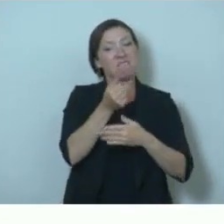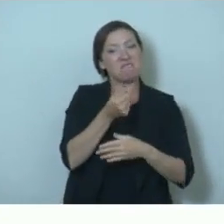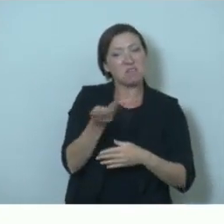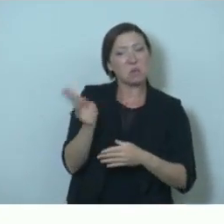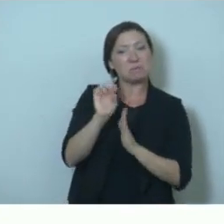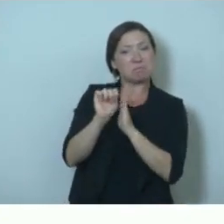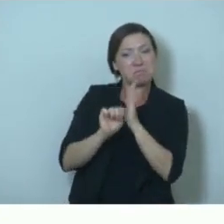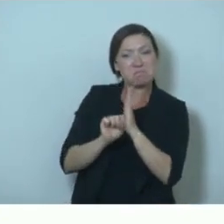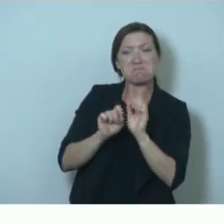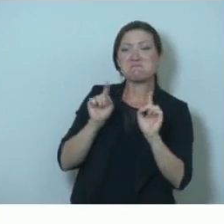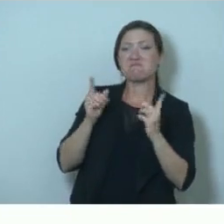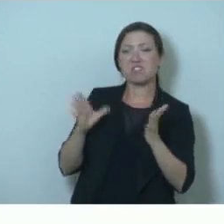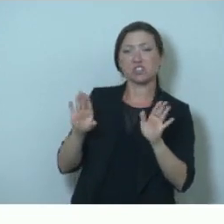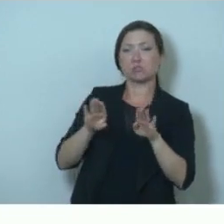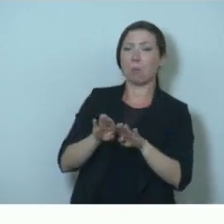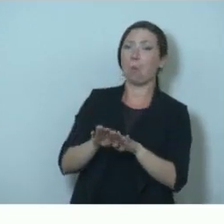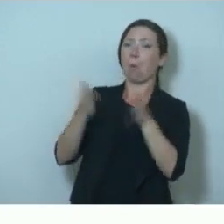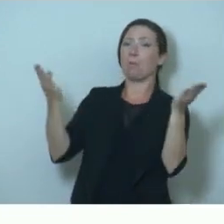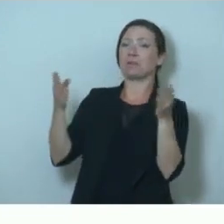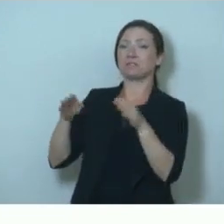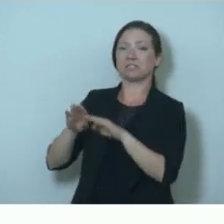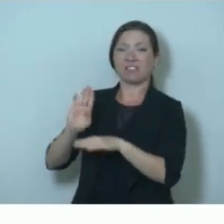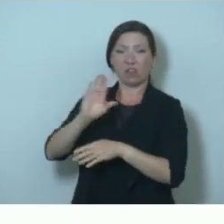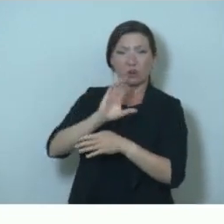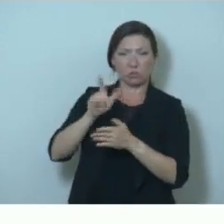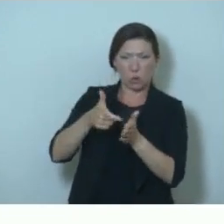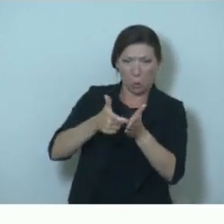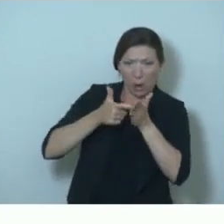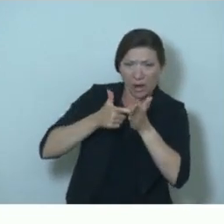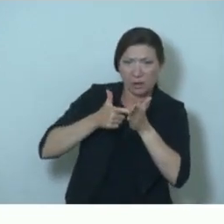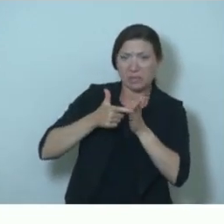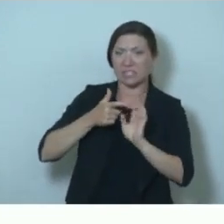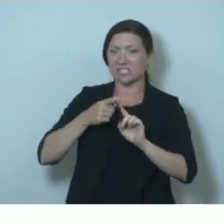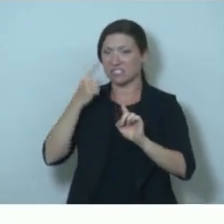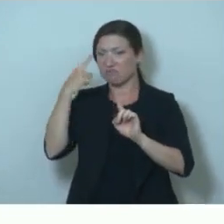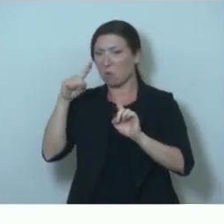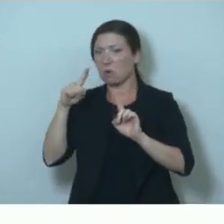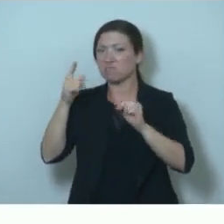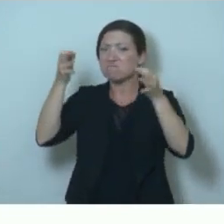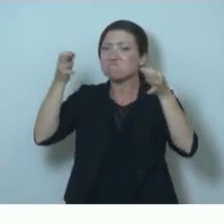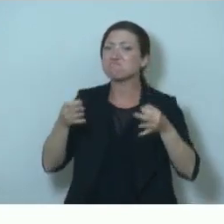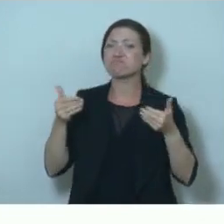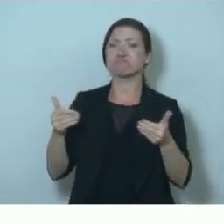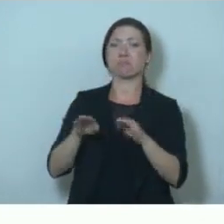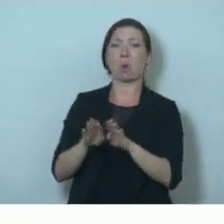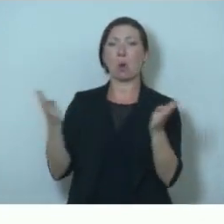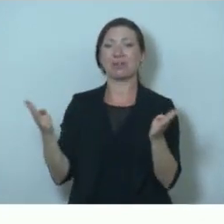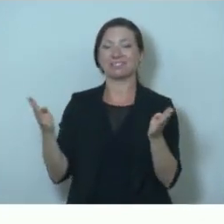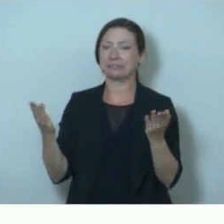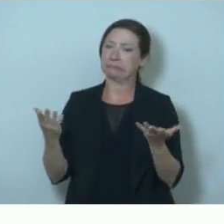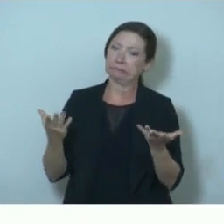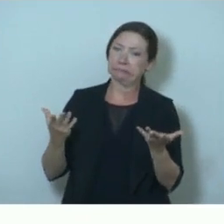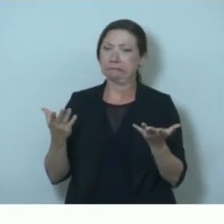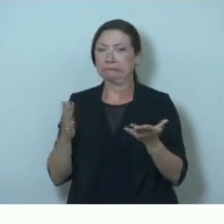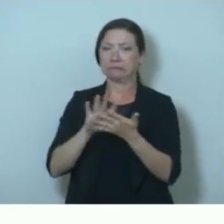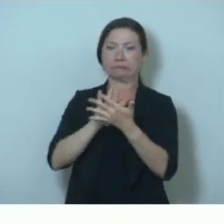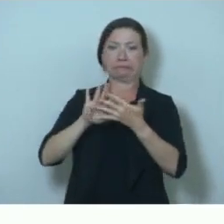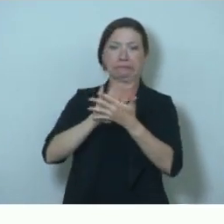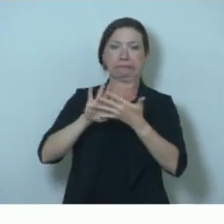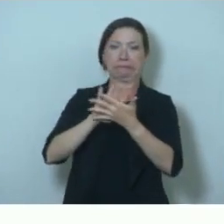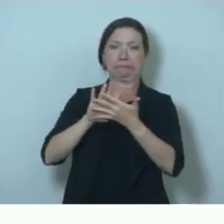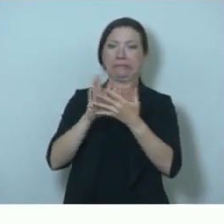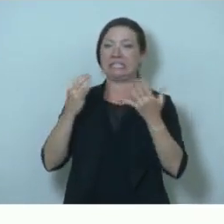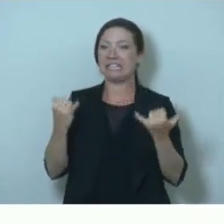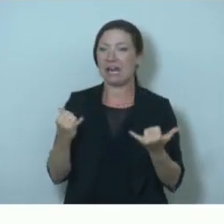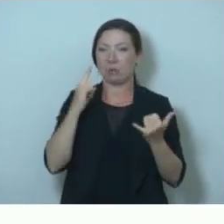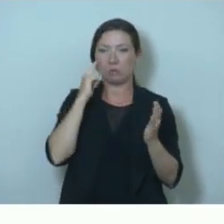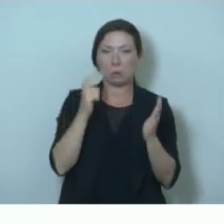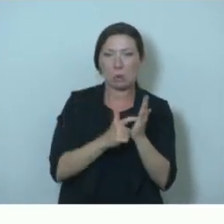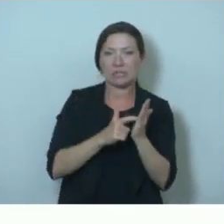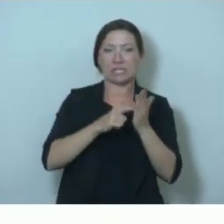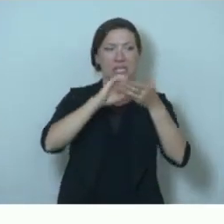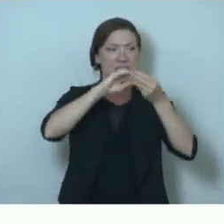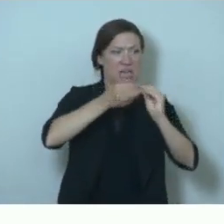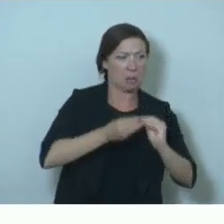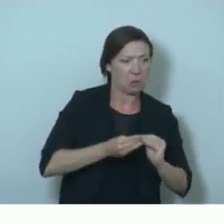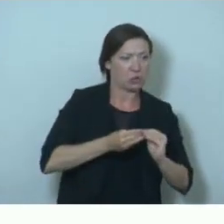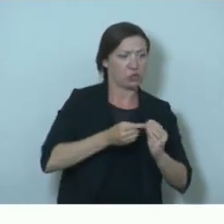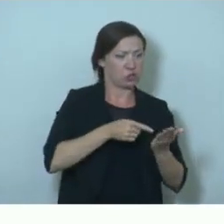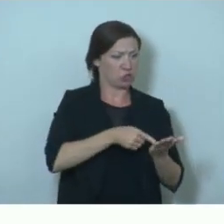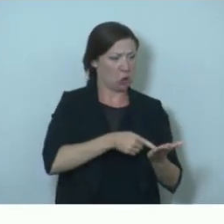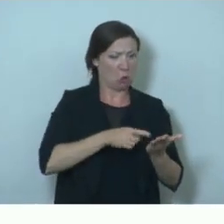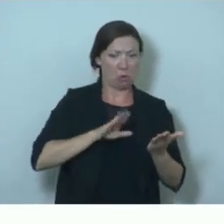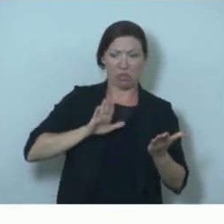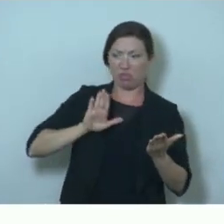NOW YOU KNOW SOME STATES ALREADY OPENED UP AND THEY WERE NOT VERY SPECIFIC ABOUT THEIR CRITERIA OR WHAT THEY NEEDED TO MEET IN THOSE CASES AND I THINK THERE IS EVIDENCE NOW COMING UP ARE OTHER